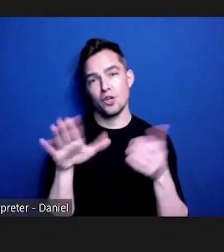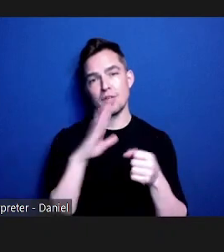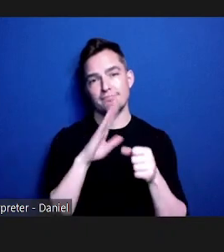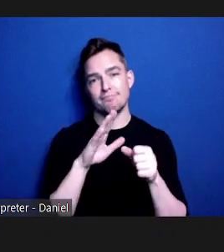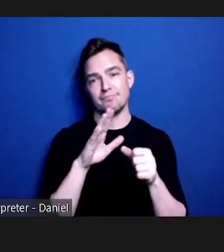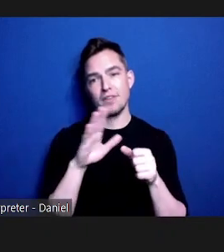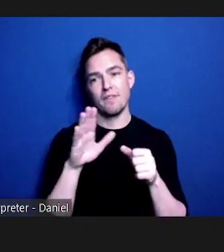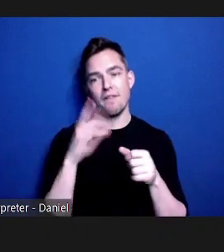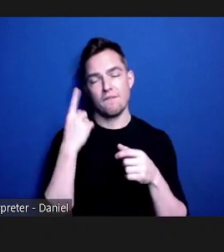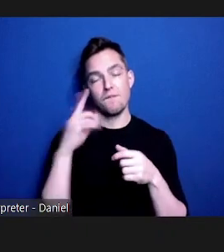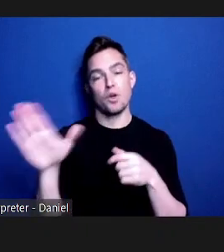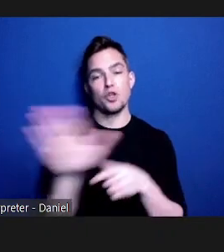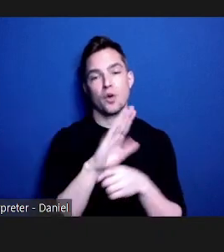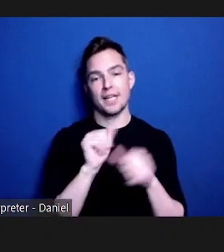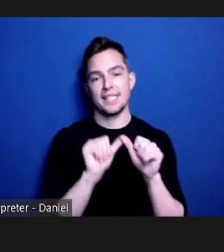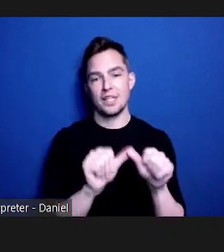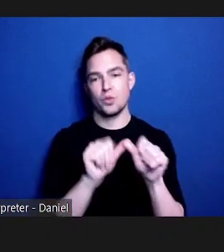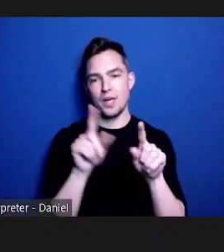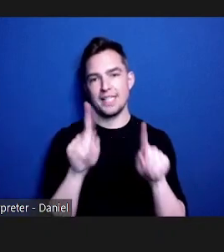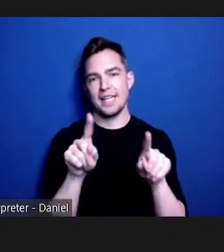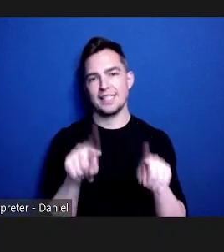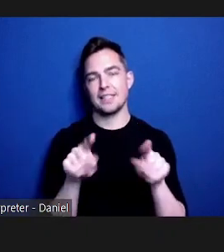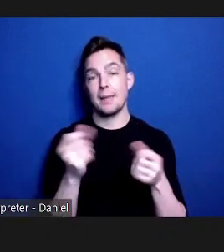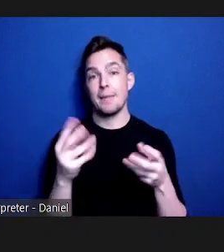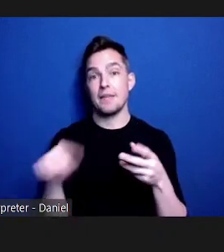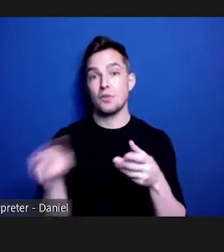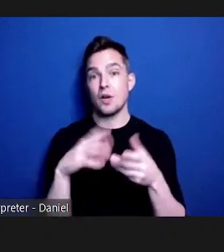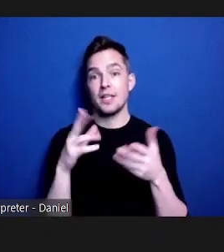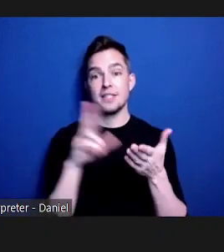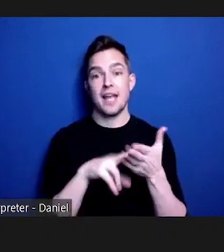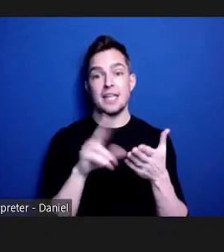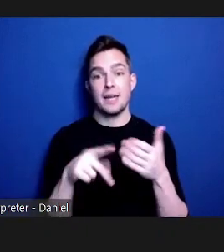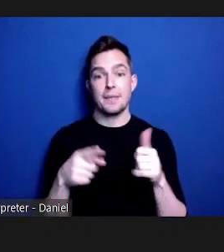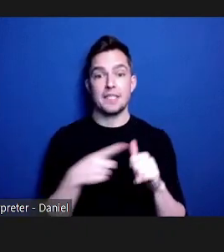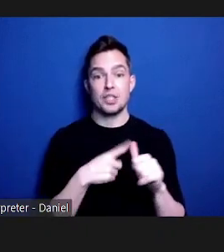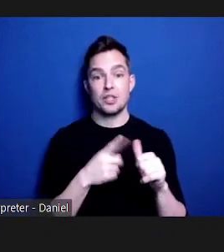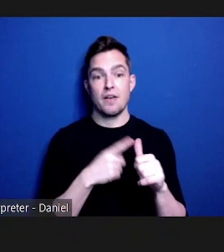attendance. Many of you initially signed up for the first five and have stuck with us